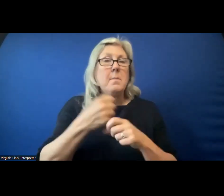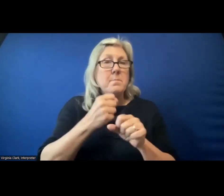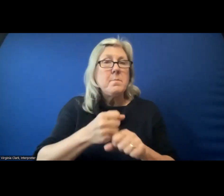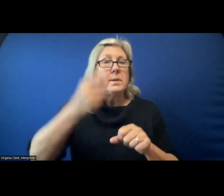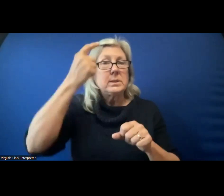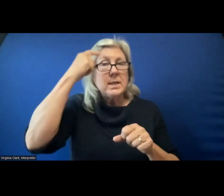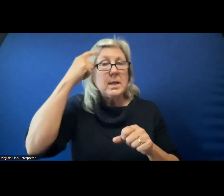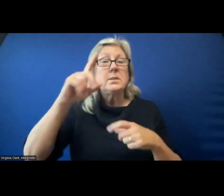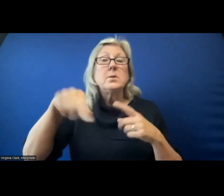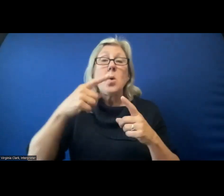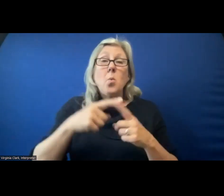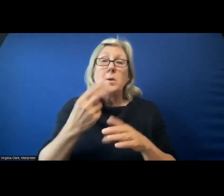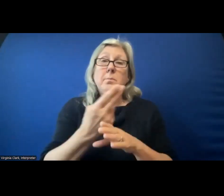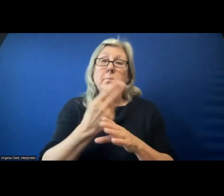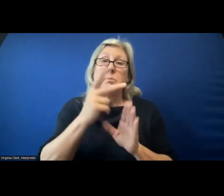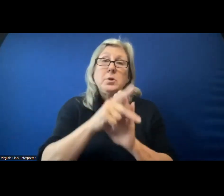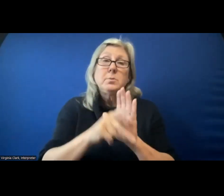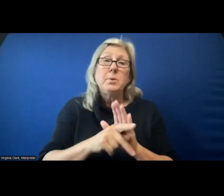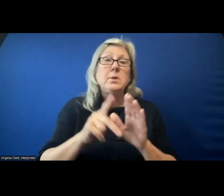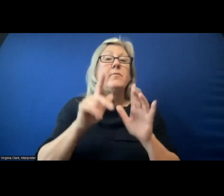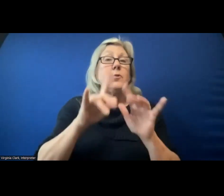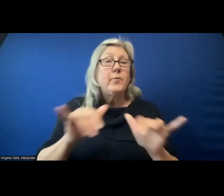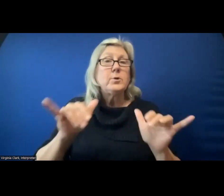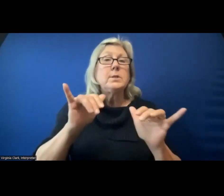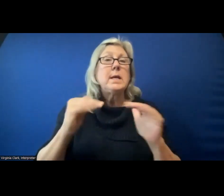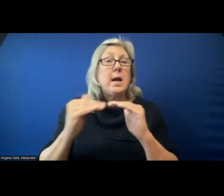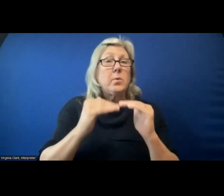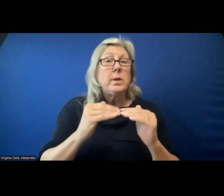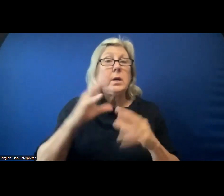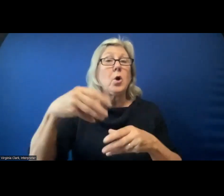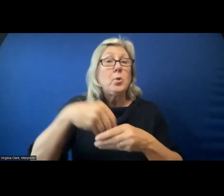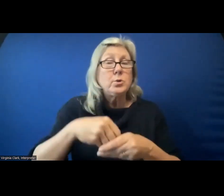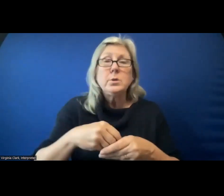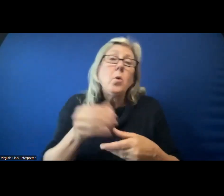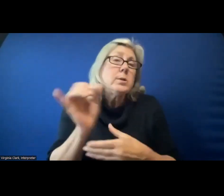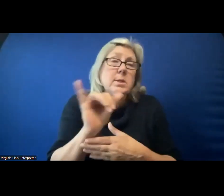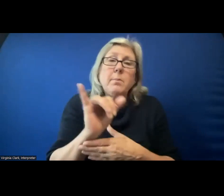employing the principles of diversity, equity, inclusion, or similar principles to correct